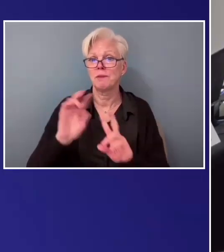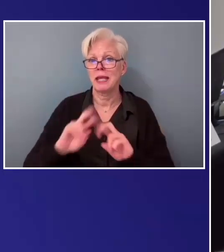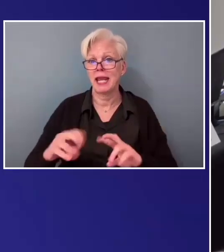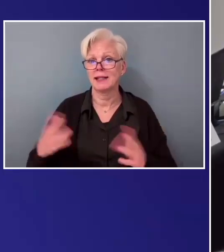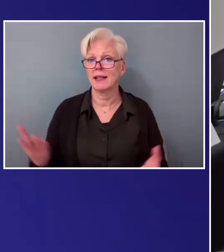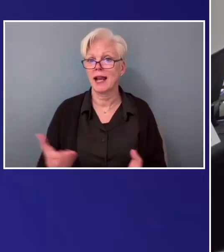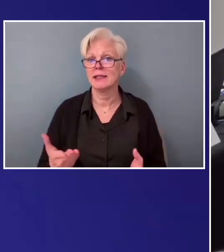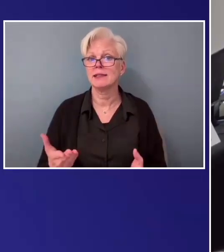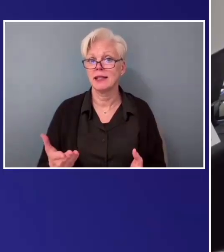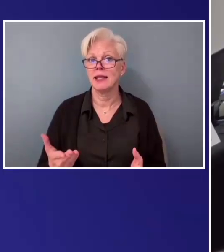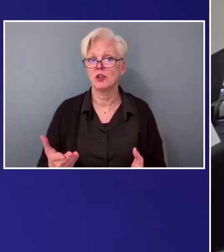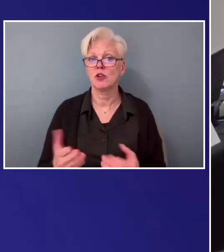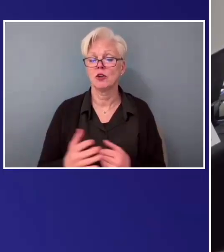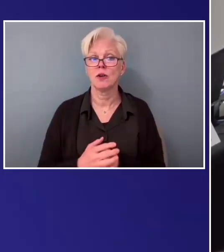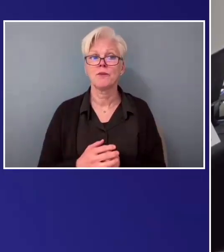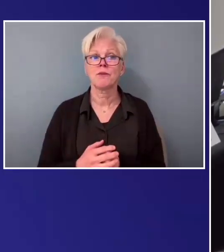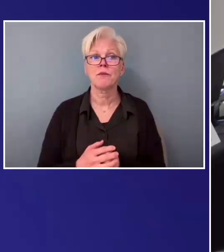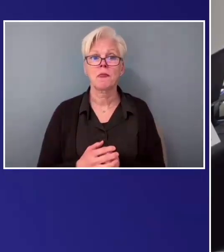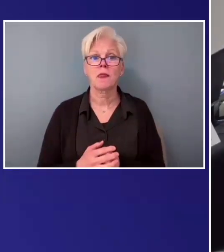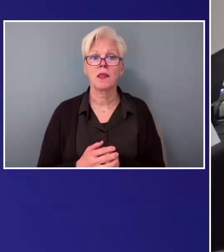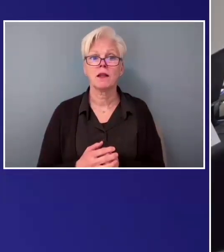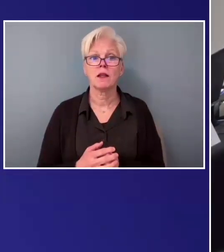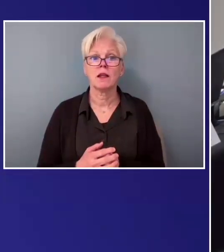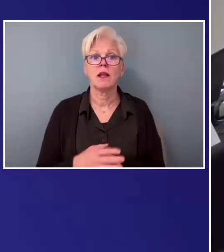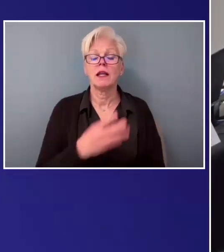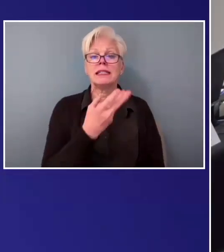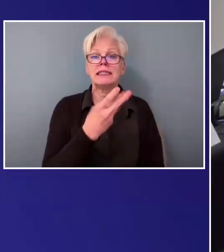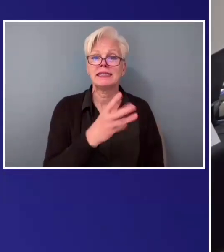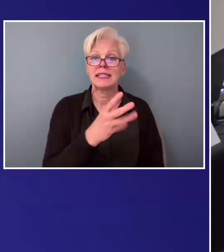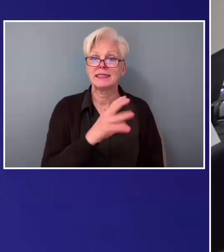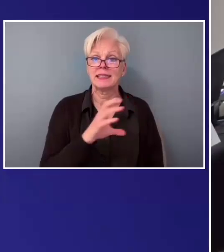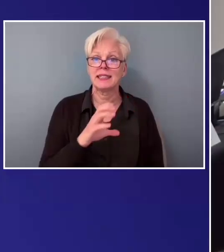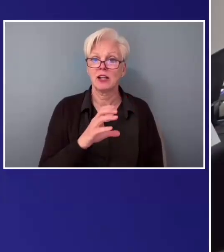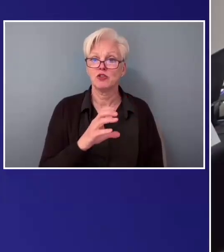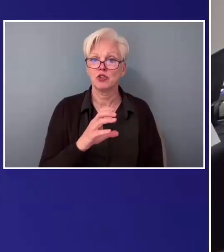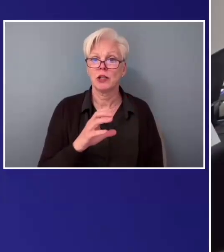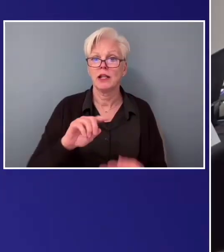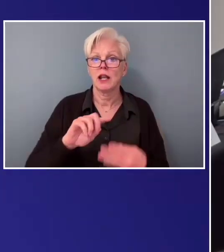We're talking about 1,600 of those being undergrad certs.